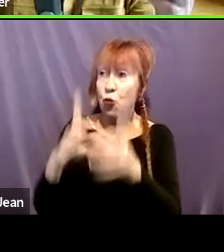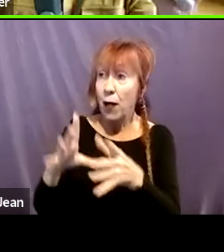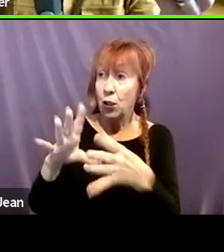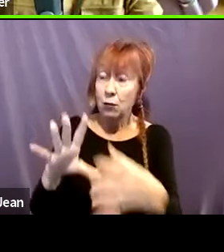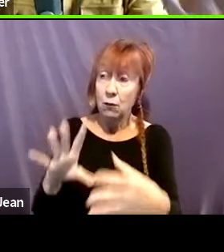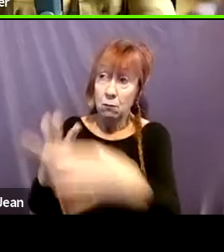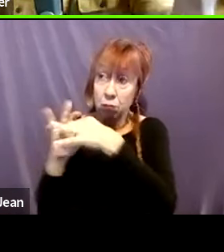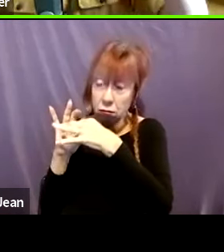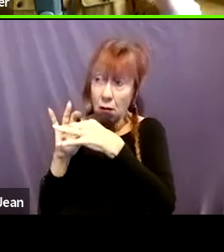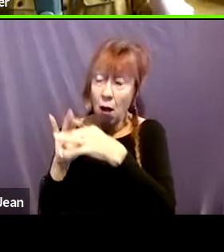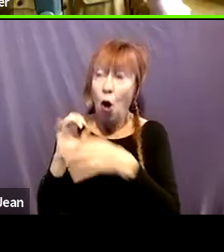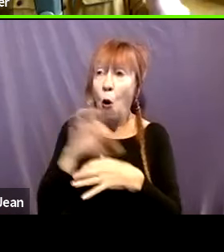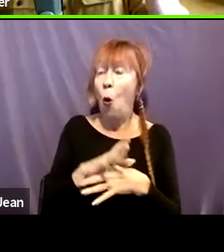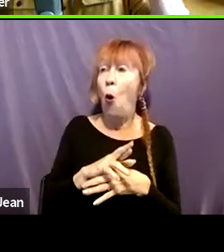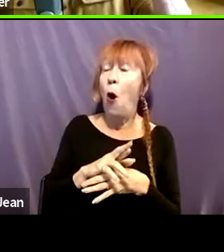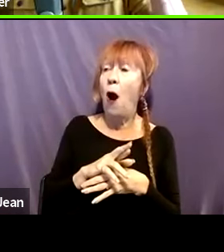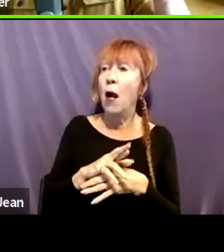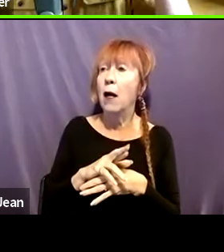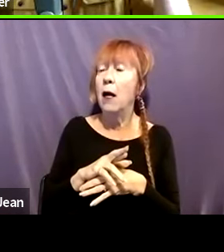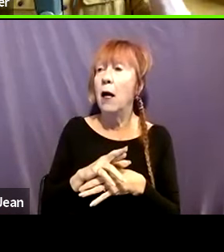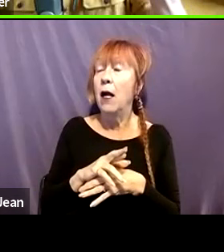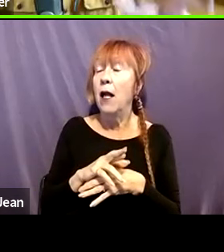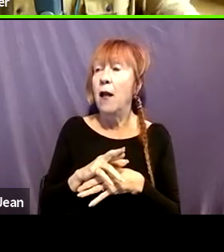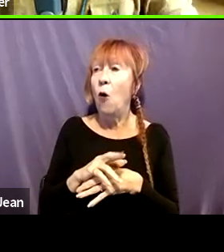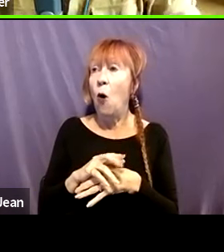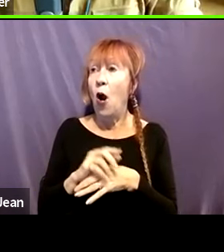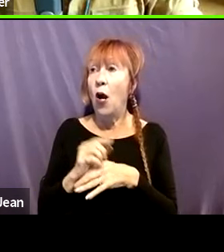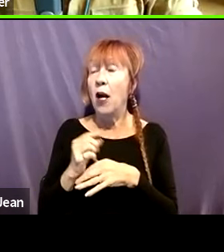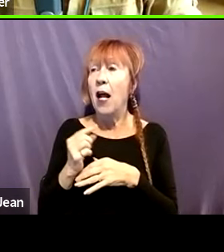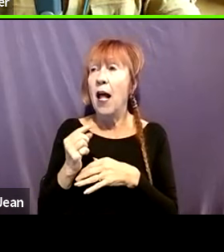like, you were brought on to creatively to be a writer for?